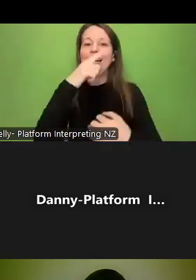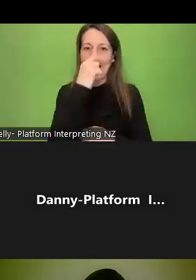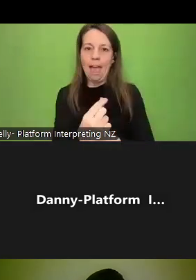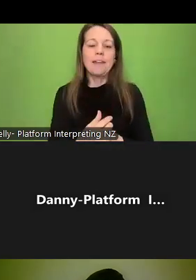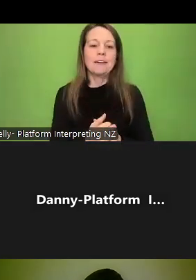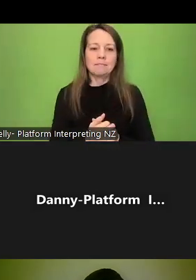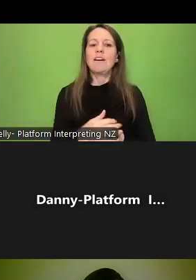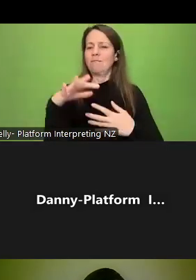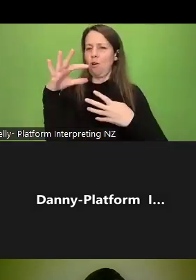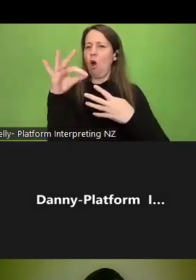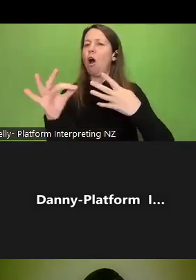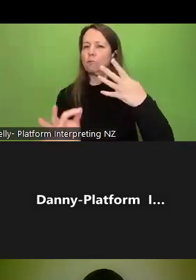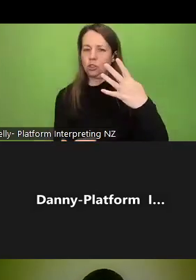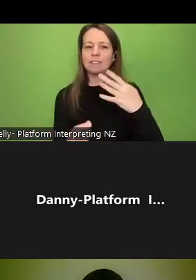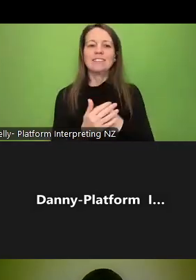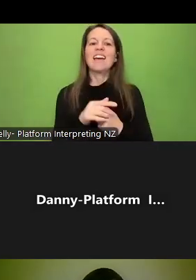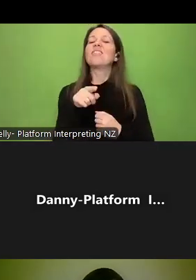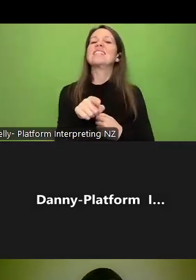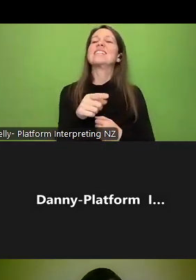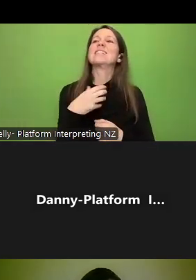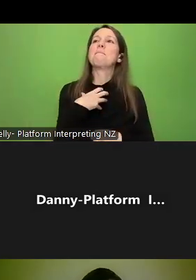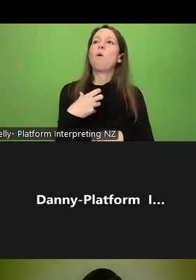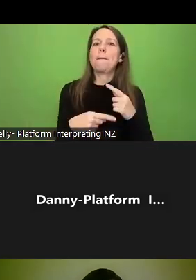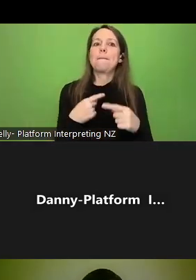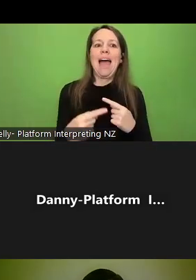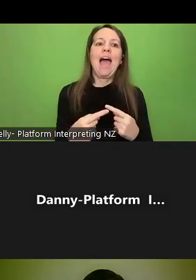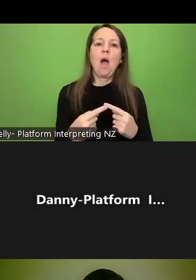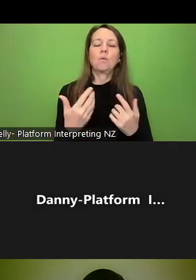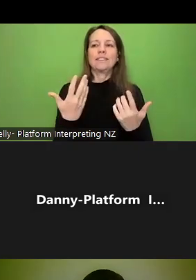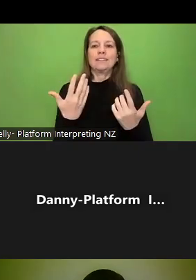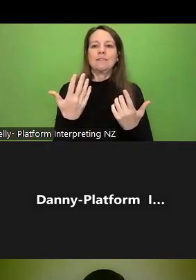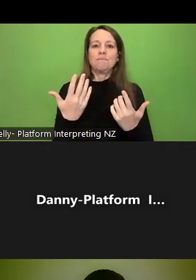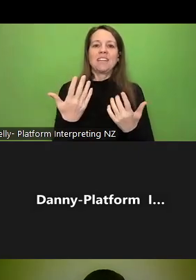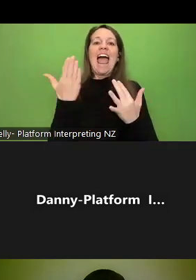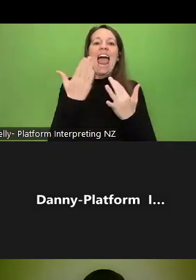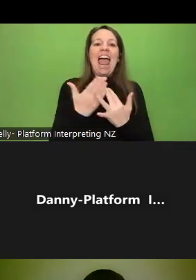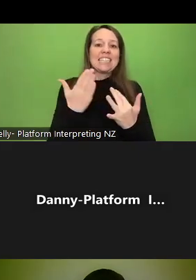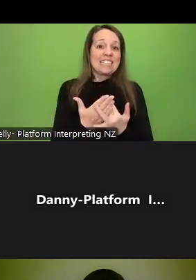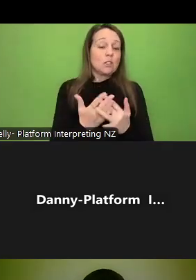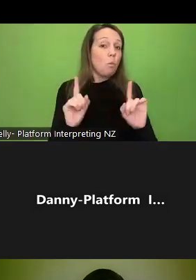So this is kind of getting more into the side of access for the audience,